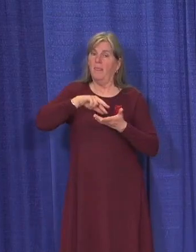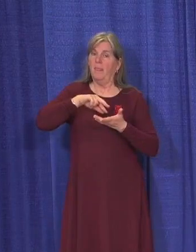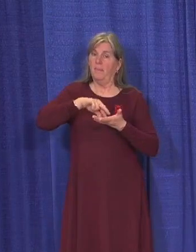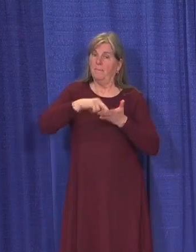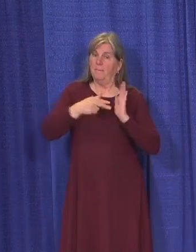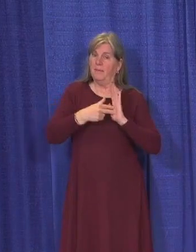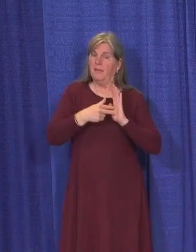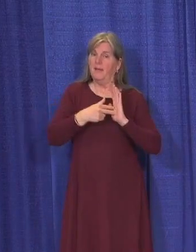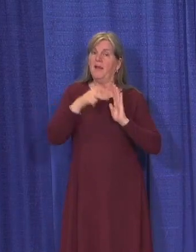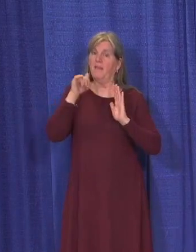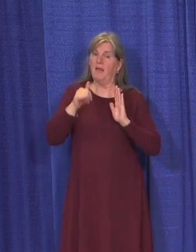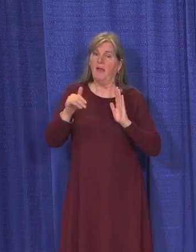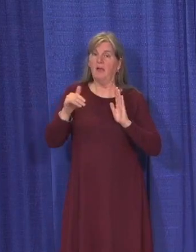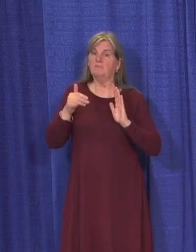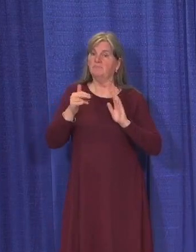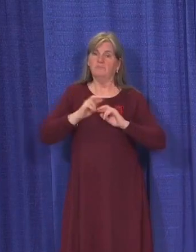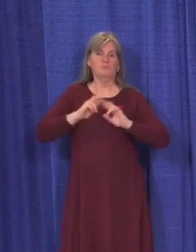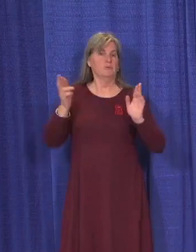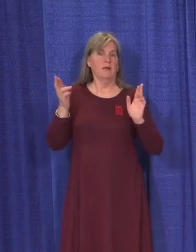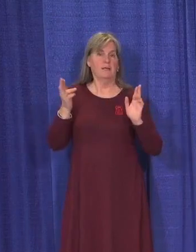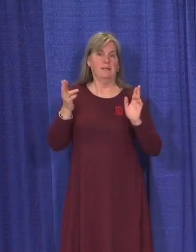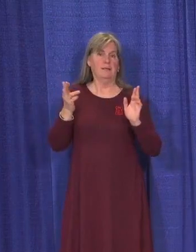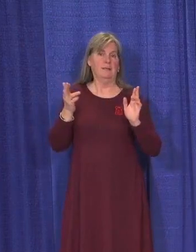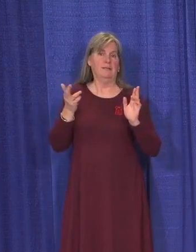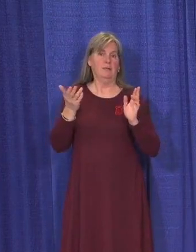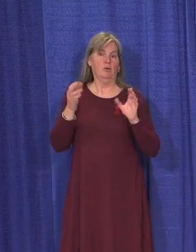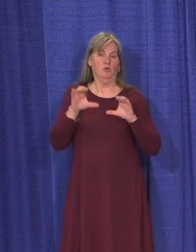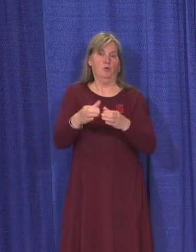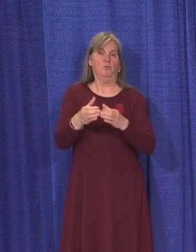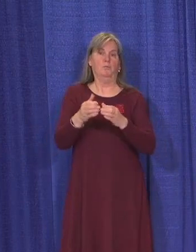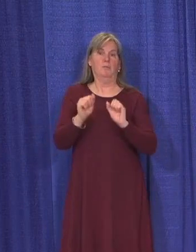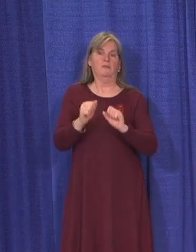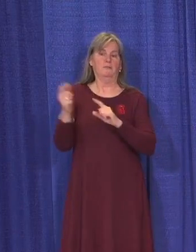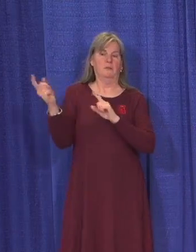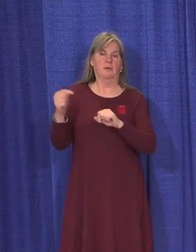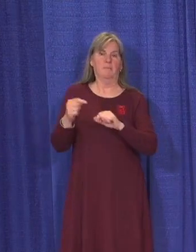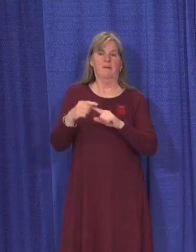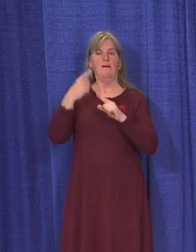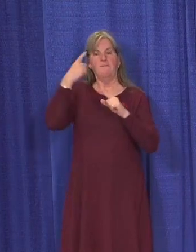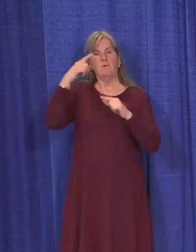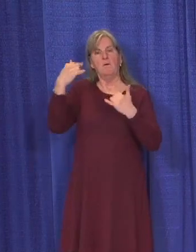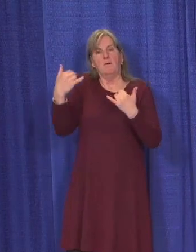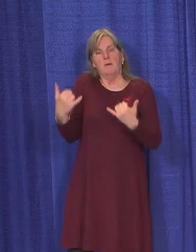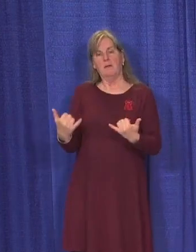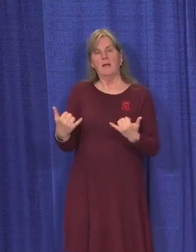do the same and so we look at there. We know more and more in the